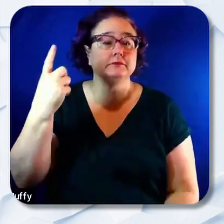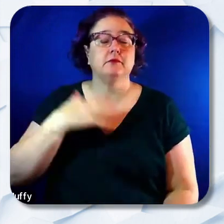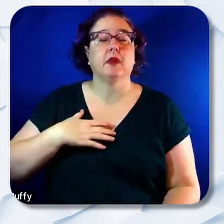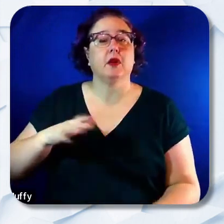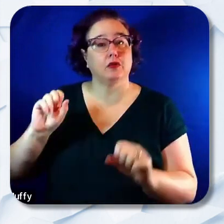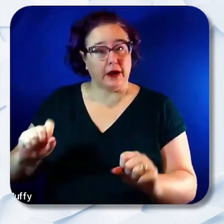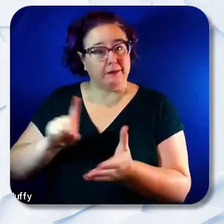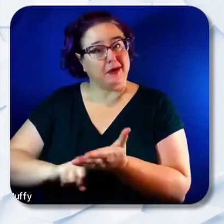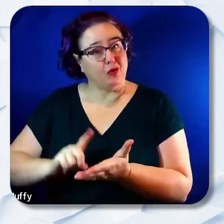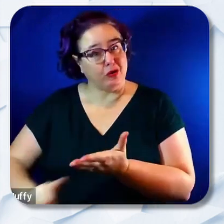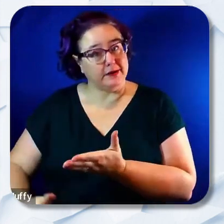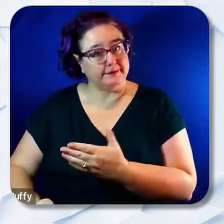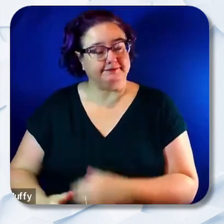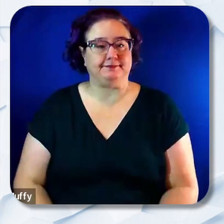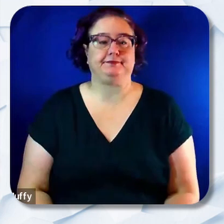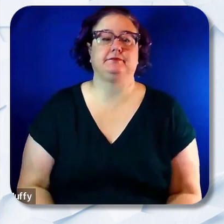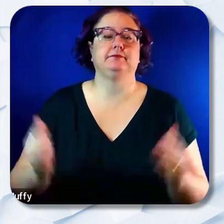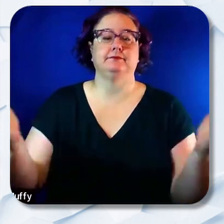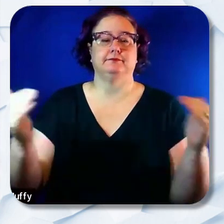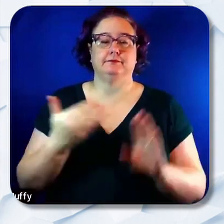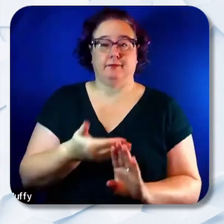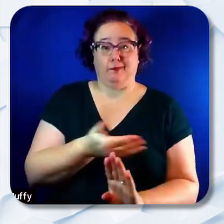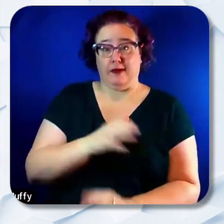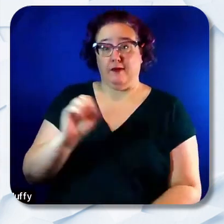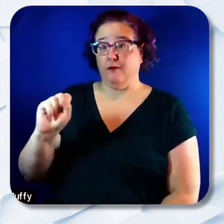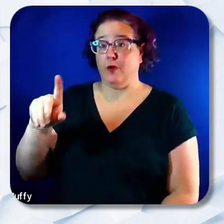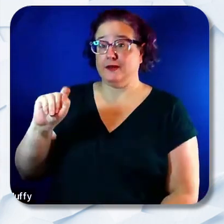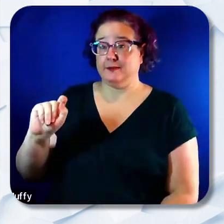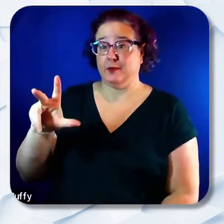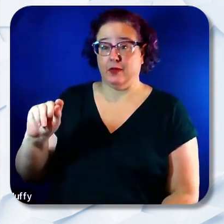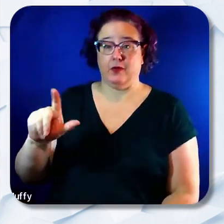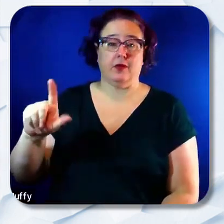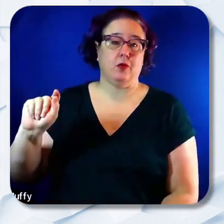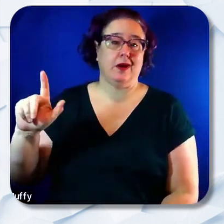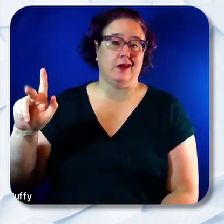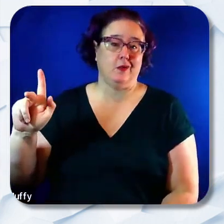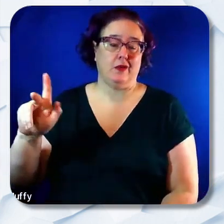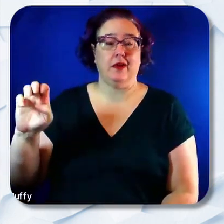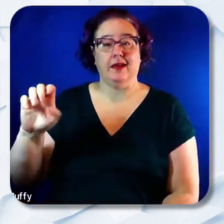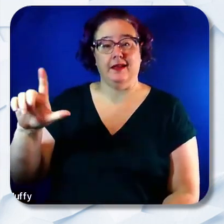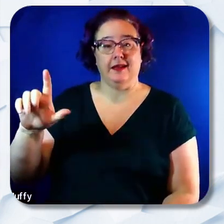Finally, on or before September 30th of 2023, Ali A's must complete their annual reports